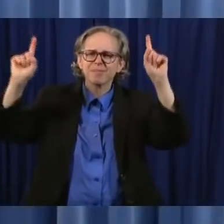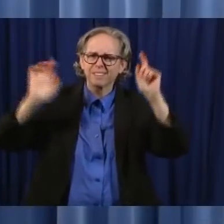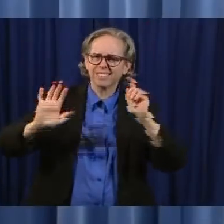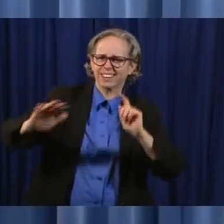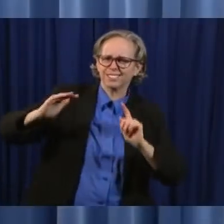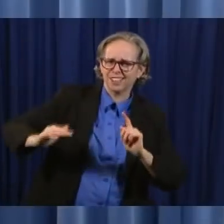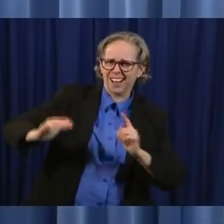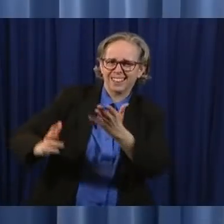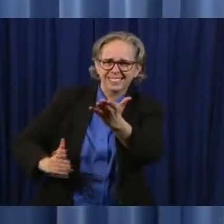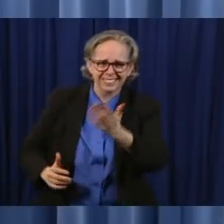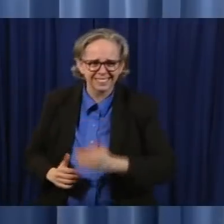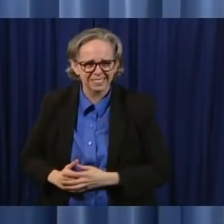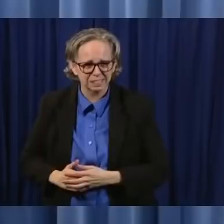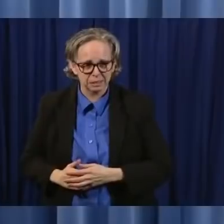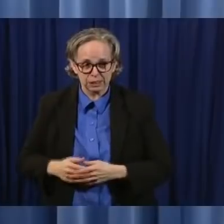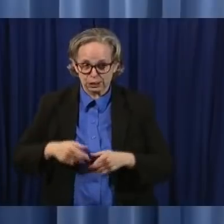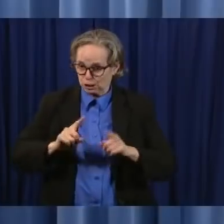THAT GRADUATION PARTIES IS A